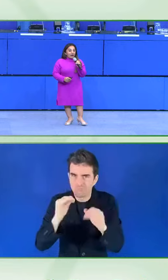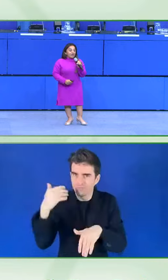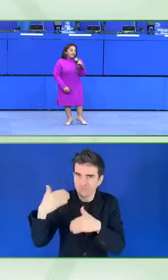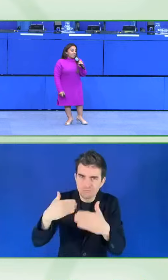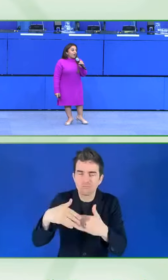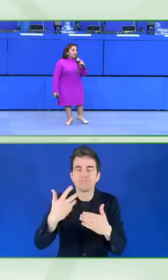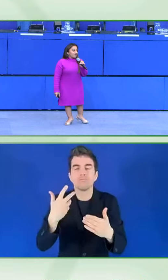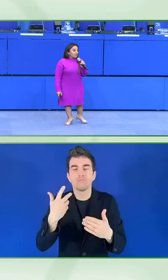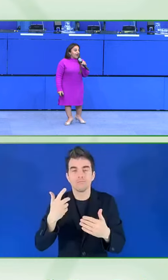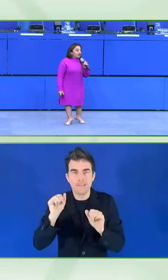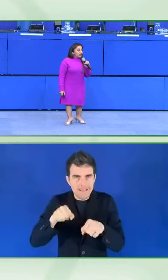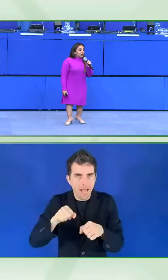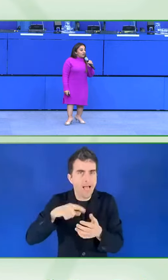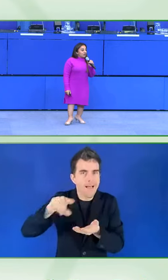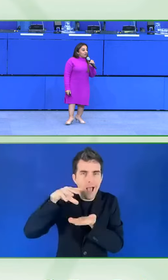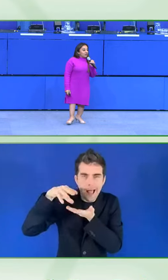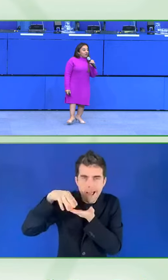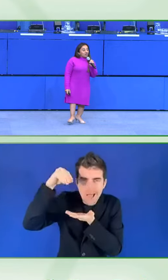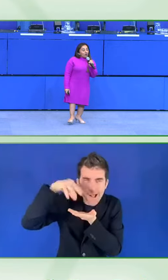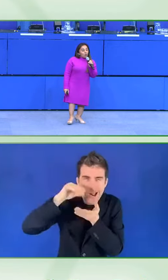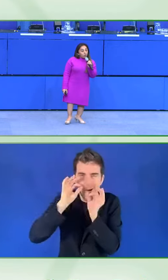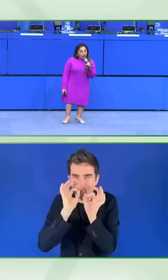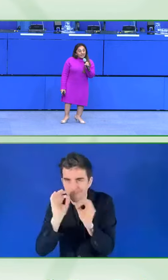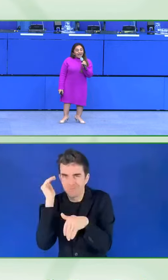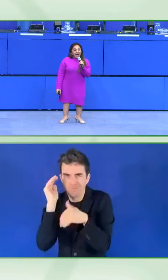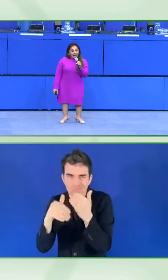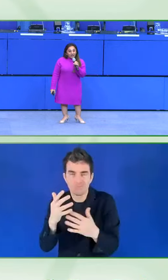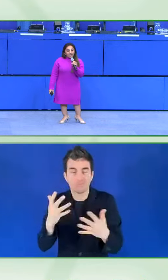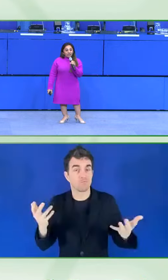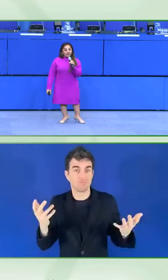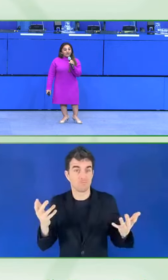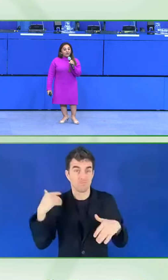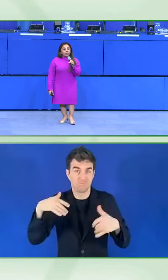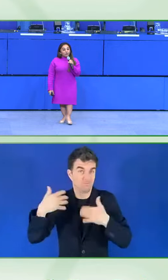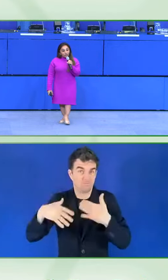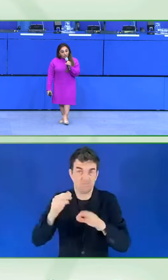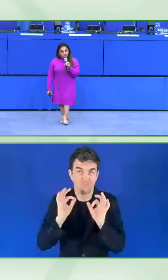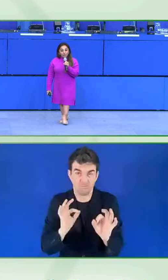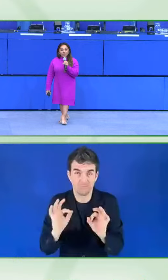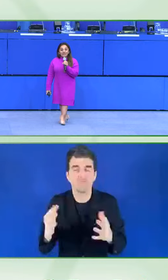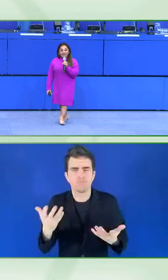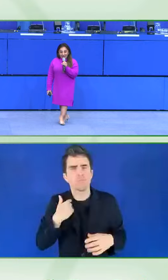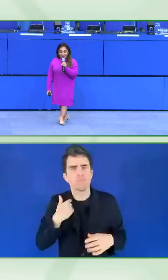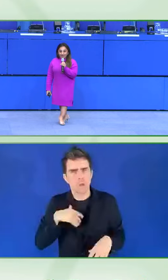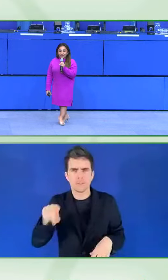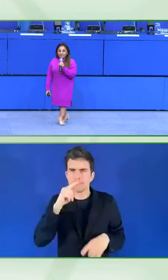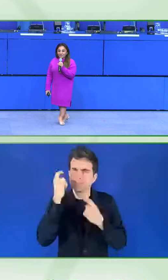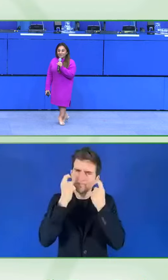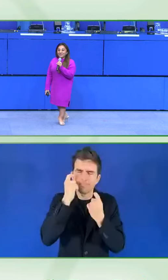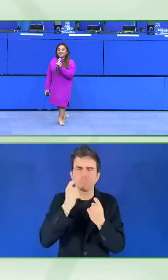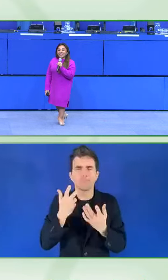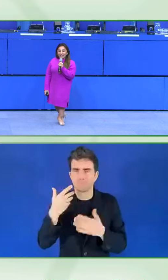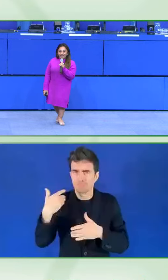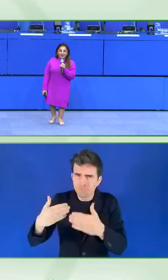can either raise or lower barriers to participation.